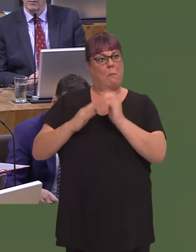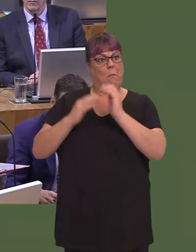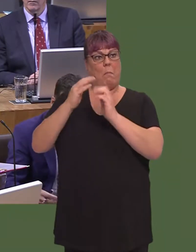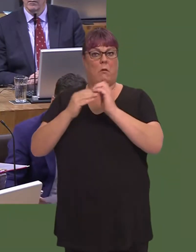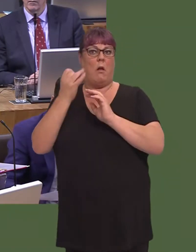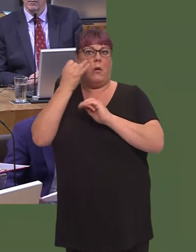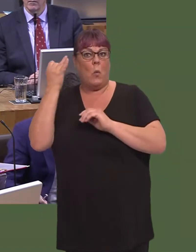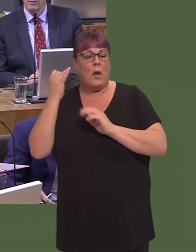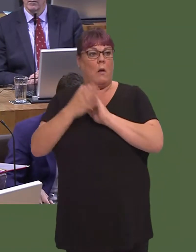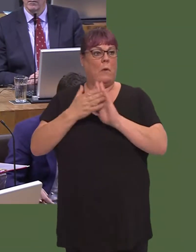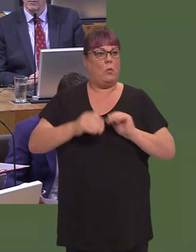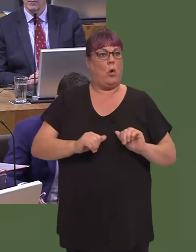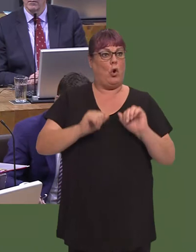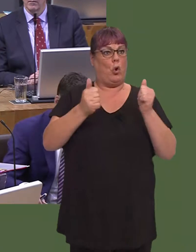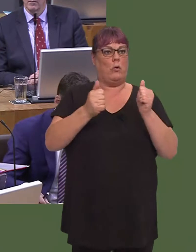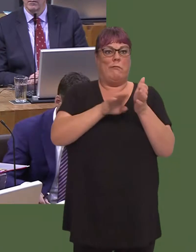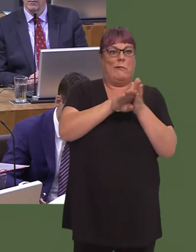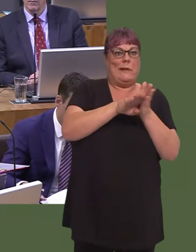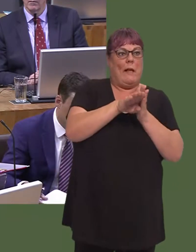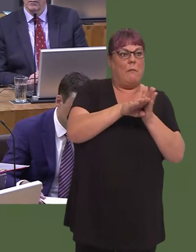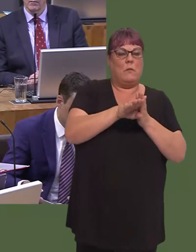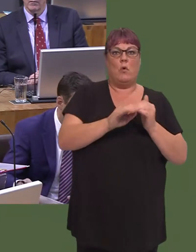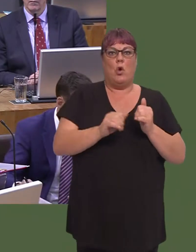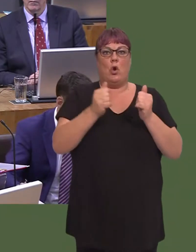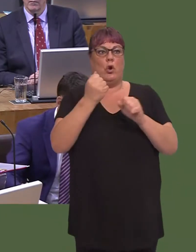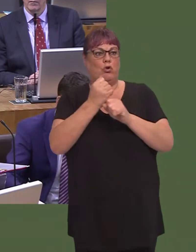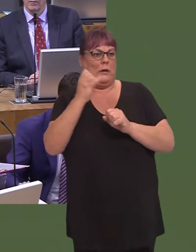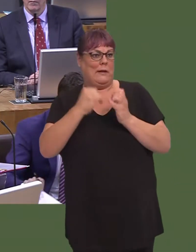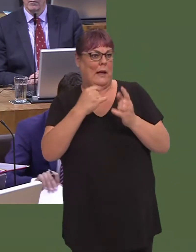be. Might it be corruption or incompetence? But it does appear that the forestry section